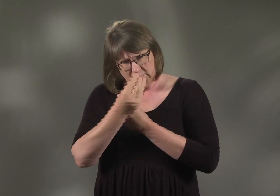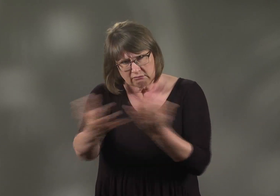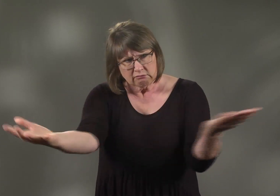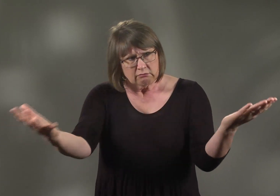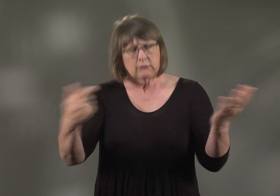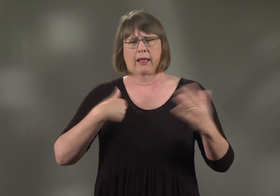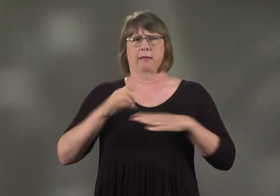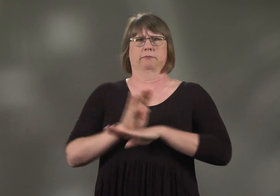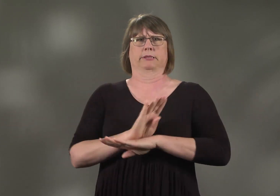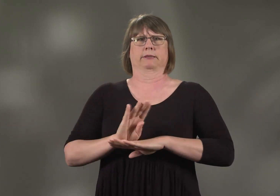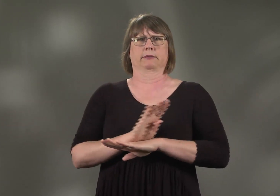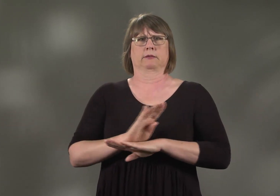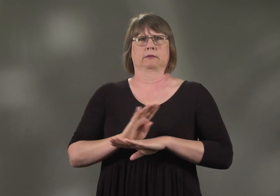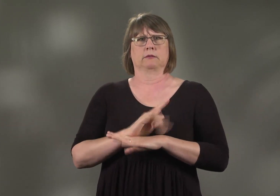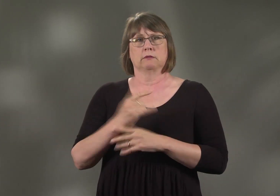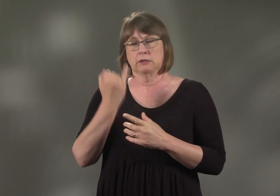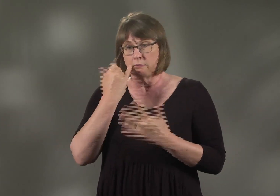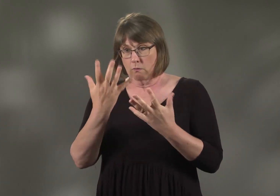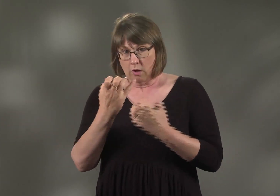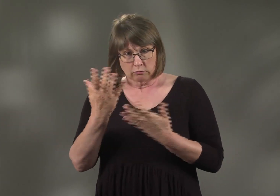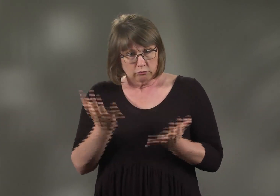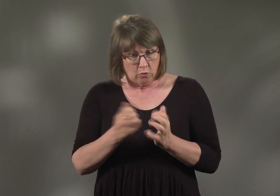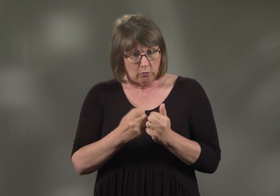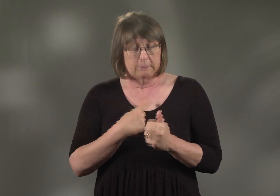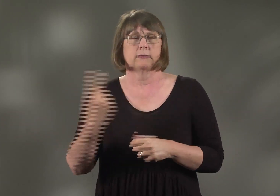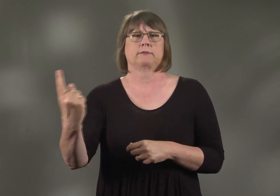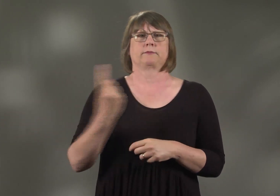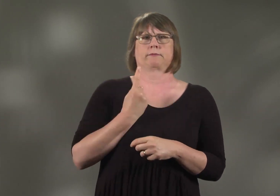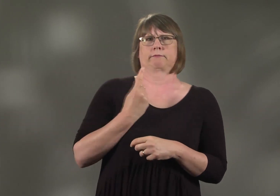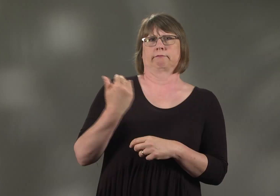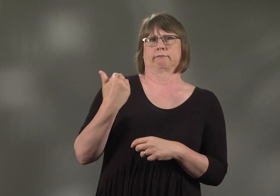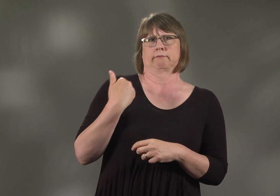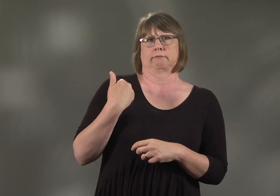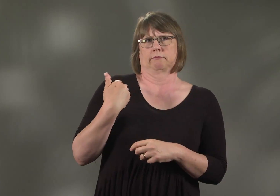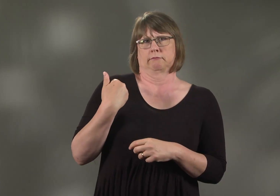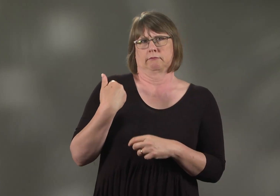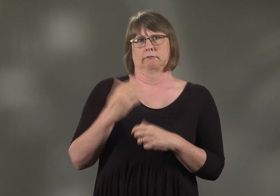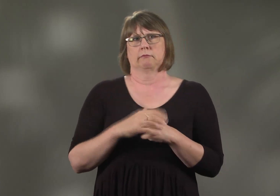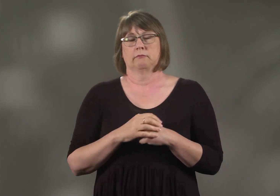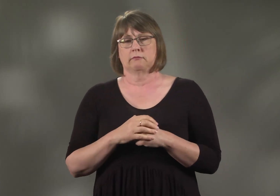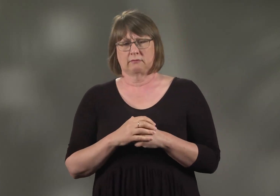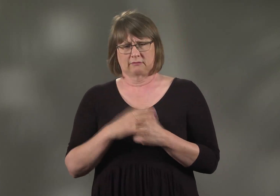and if someone wants to talk with me then they know that they need to approach me and tap my shoulder.